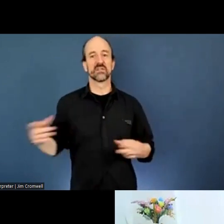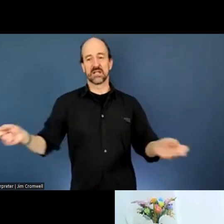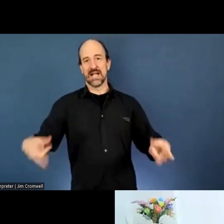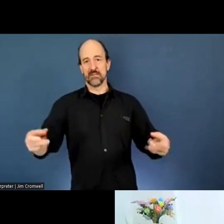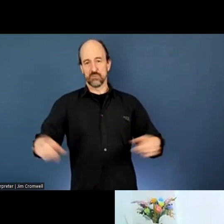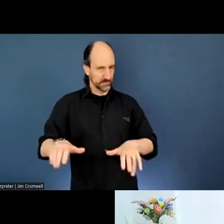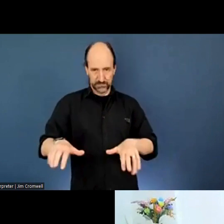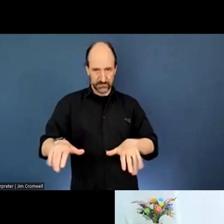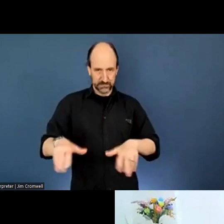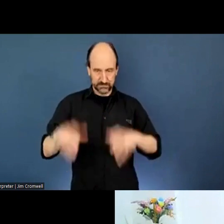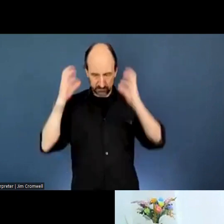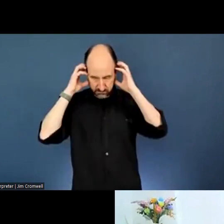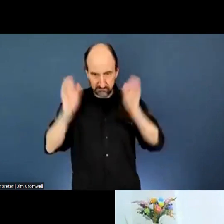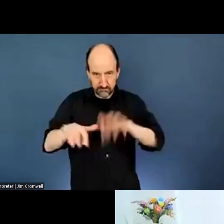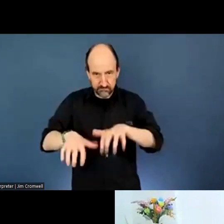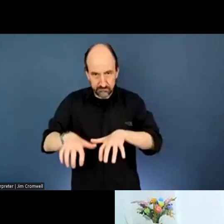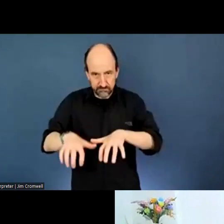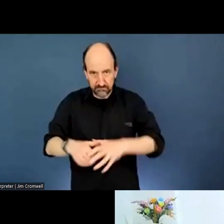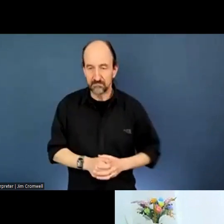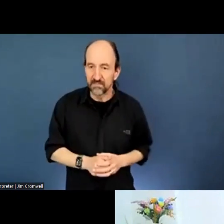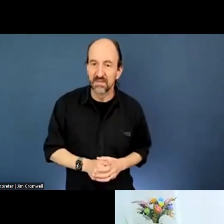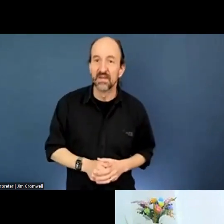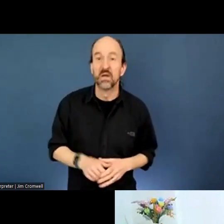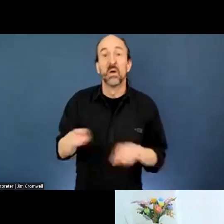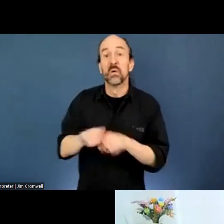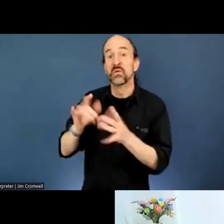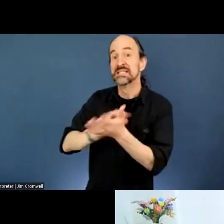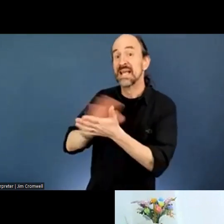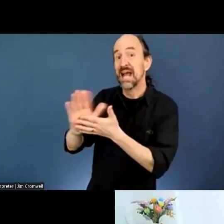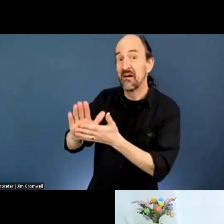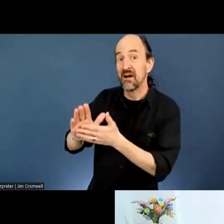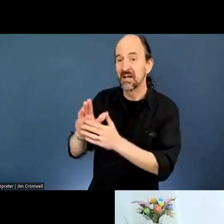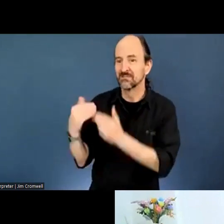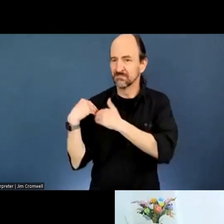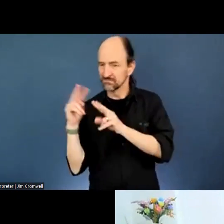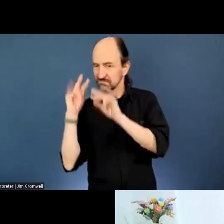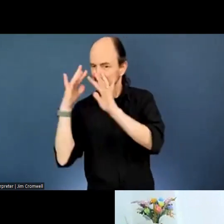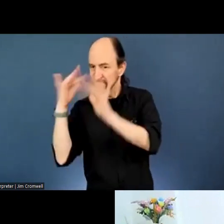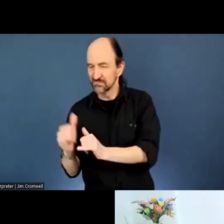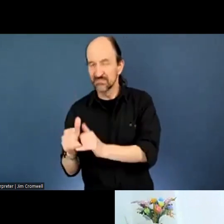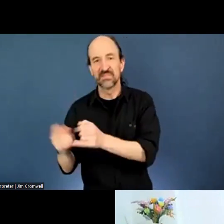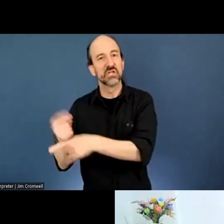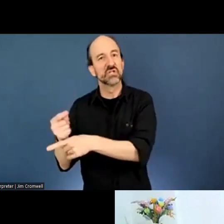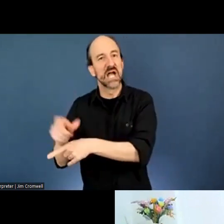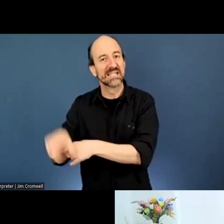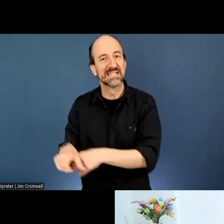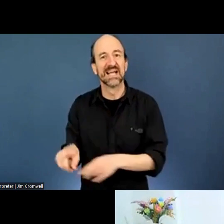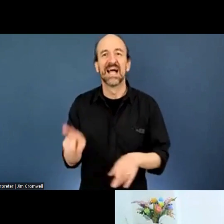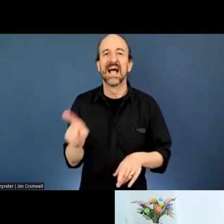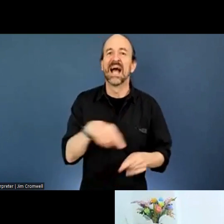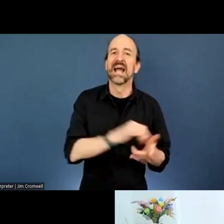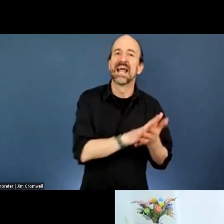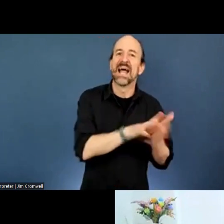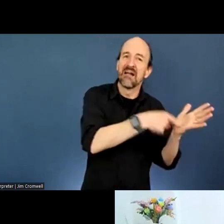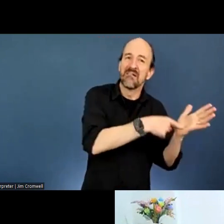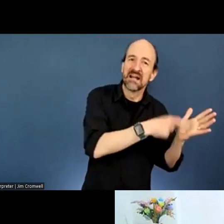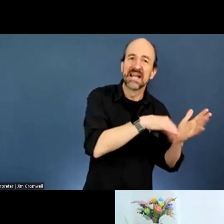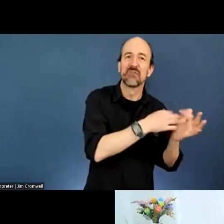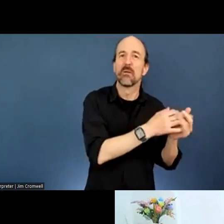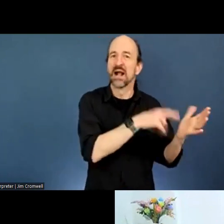We also have Sarah supporting the chat and my colleagues Harriet and Rebecca also offering support. There they are waving on the